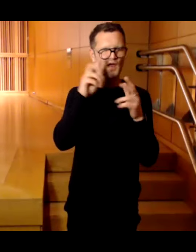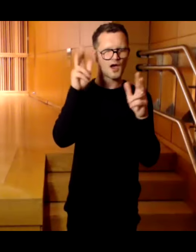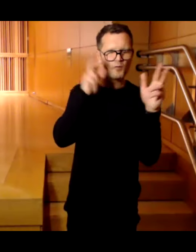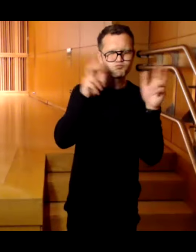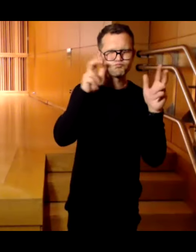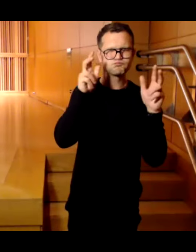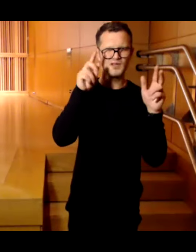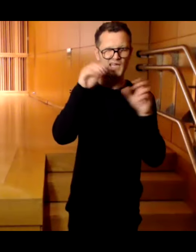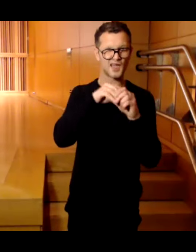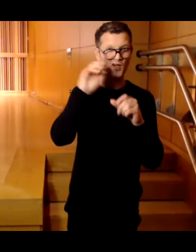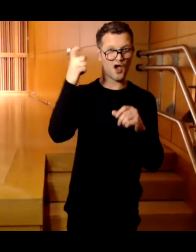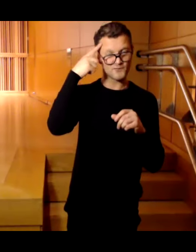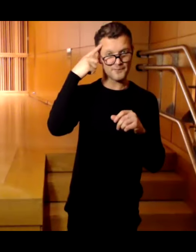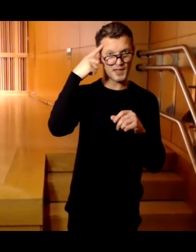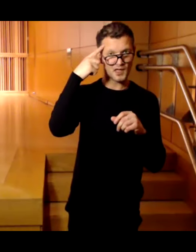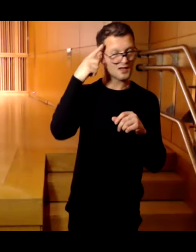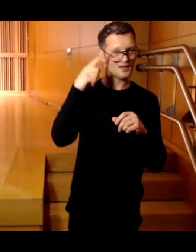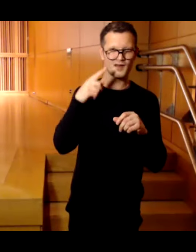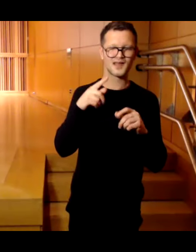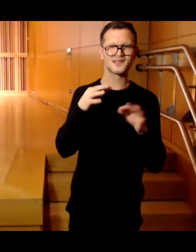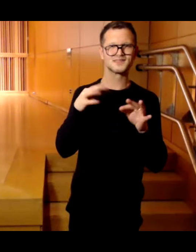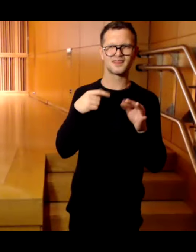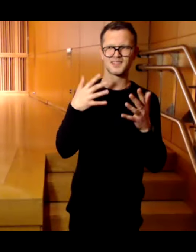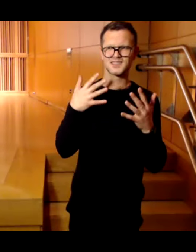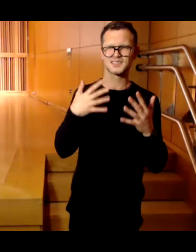than I am by the ever-creeping sense of despair, cynicism.